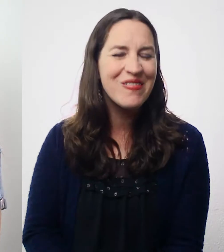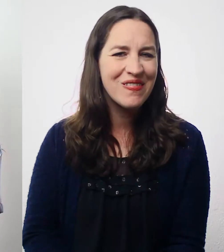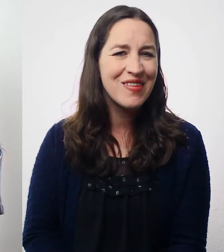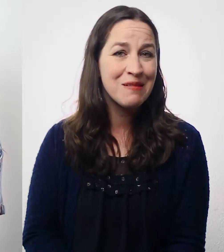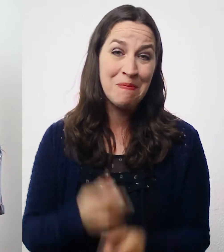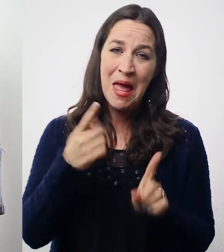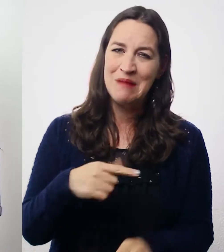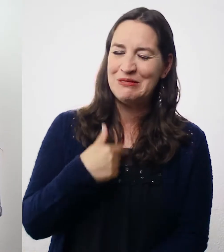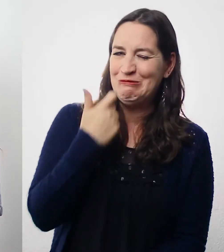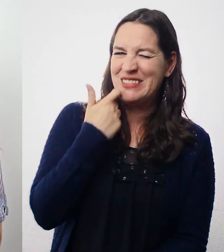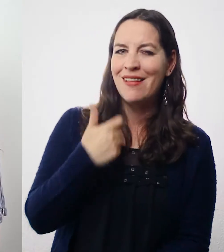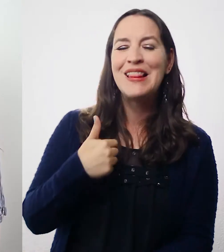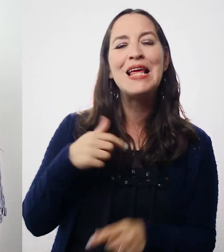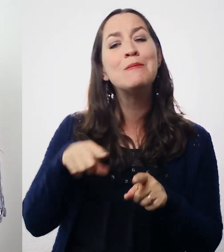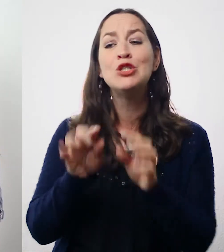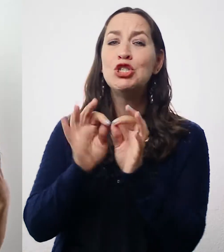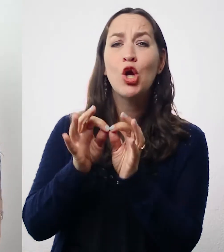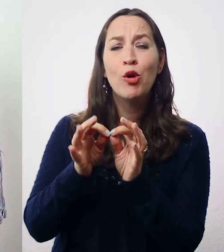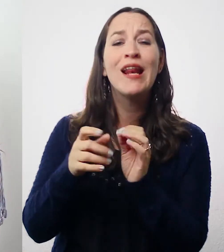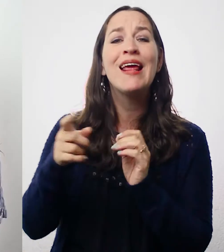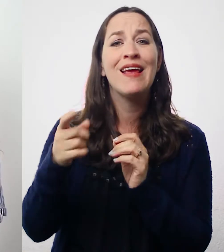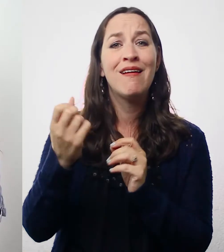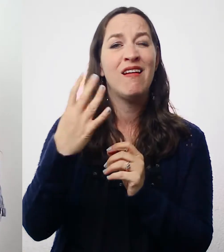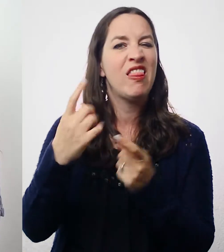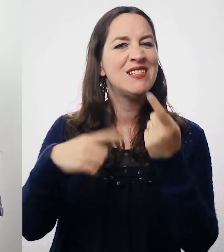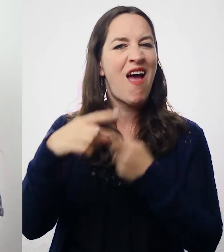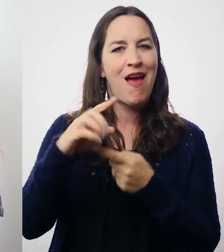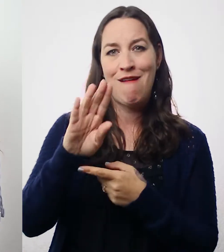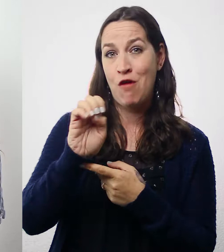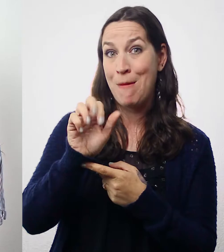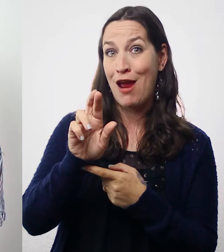Just recently I was interpreting for something and someone use the sign for "bear",